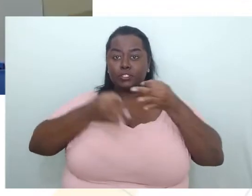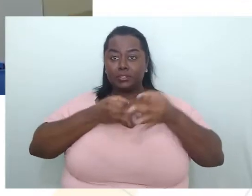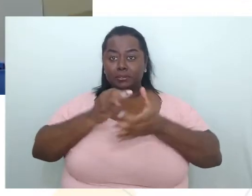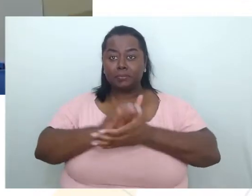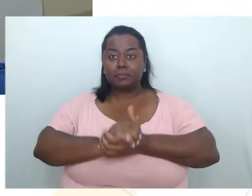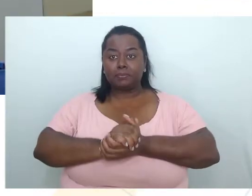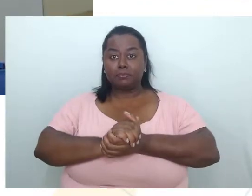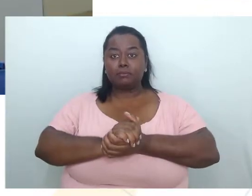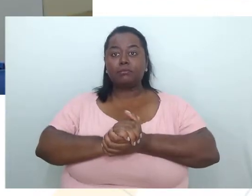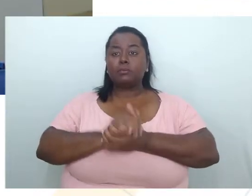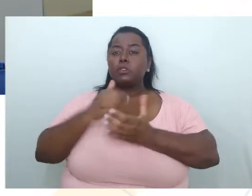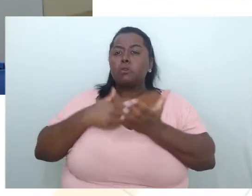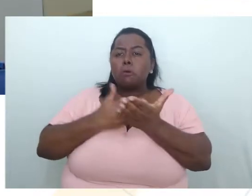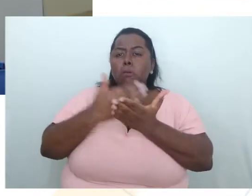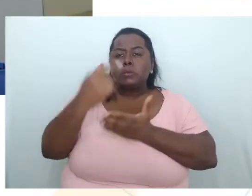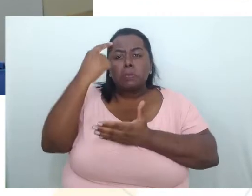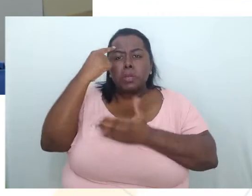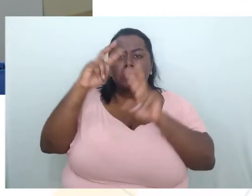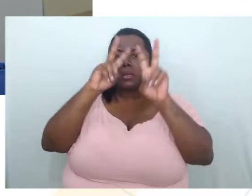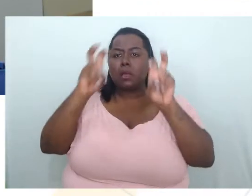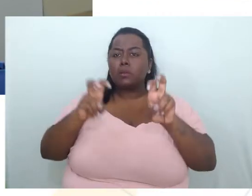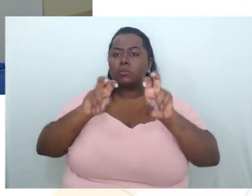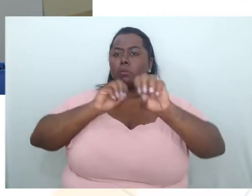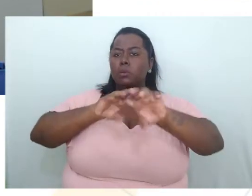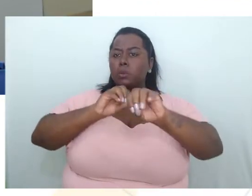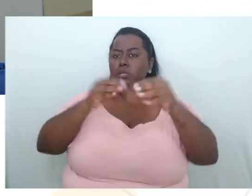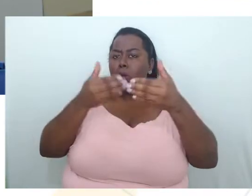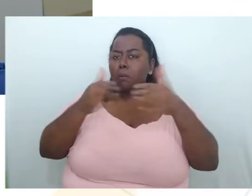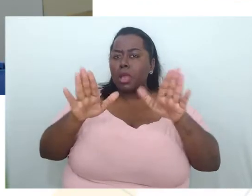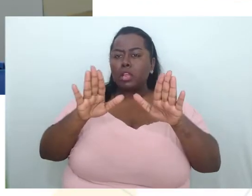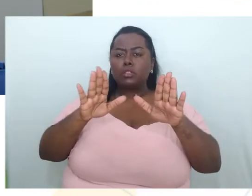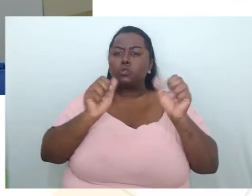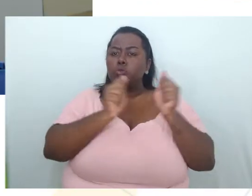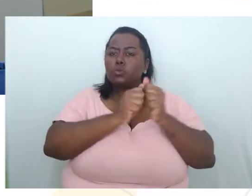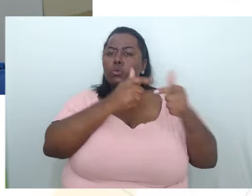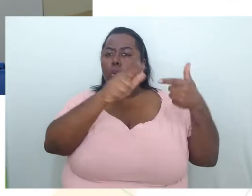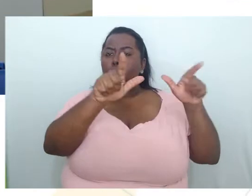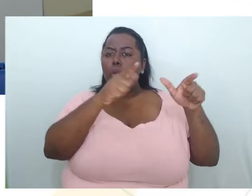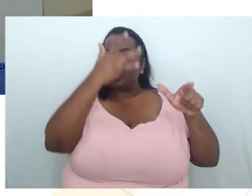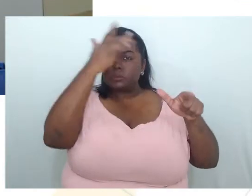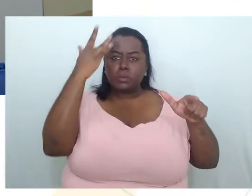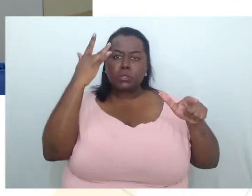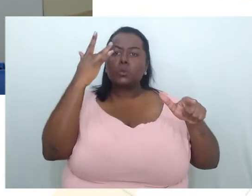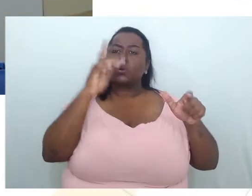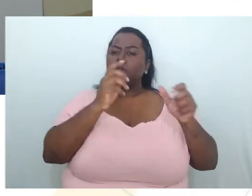I started thinking about open education alongside many other people a long time ago,